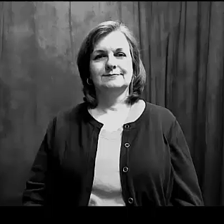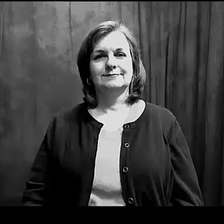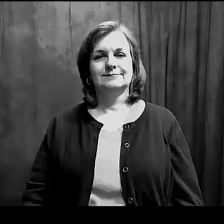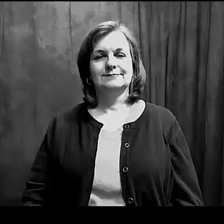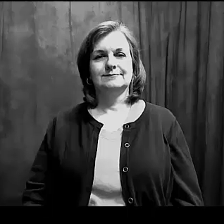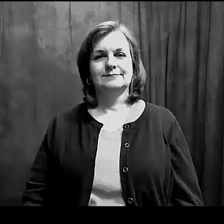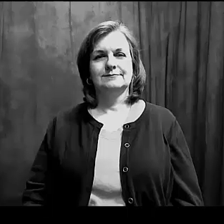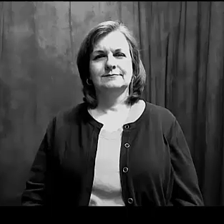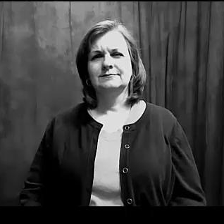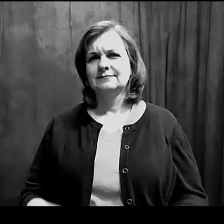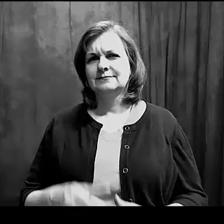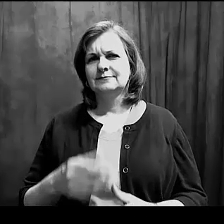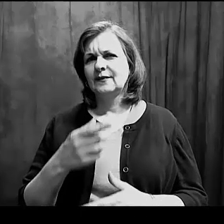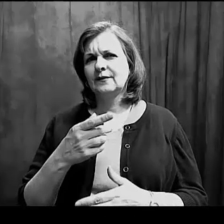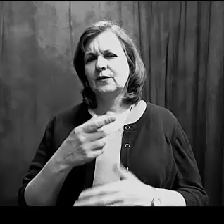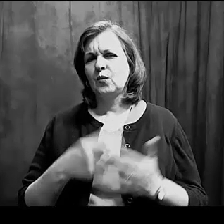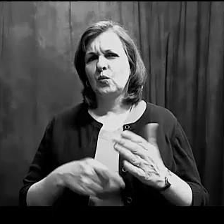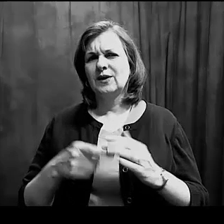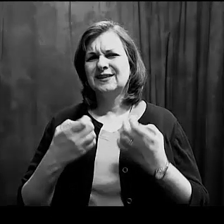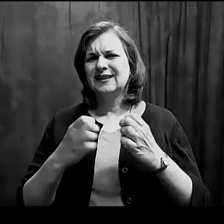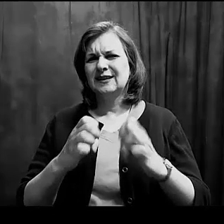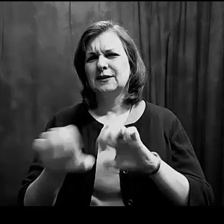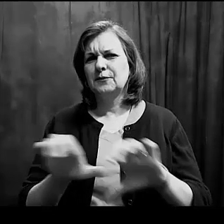What is the purpose of an enzyme